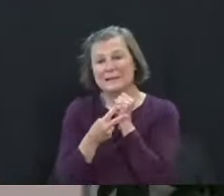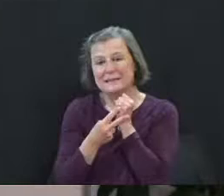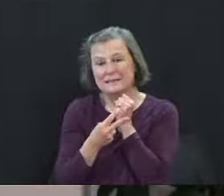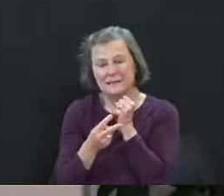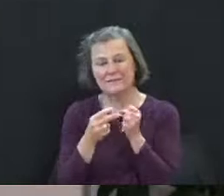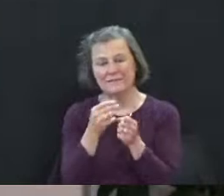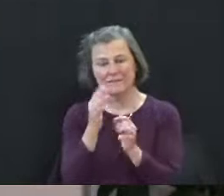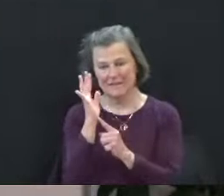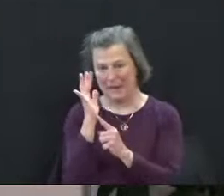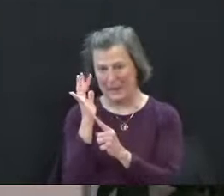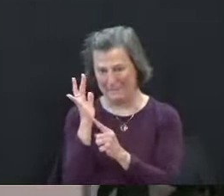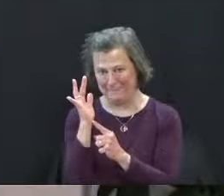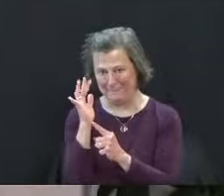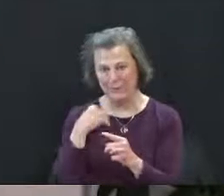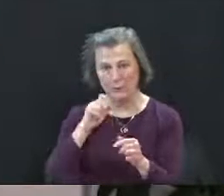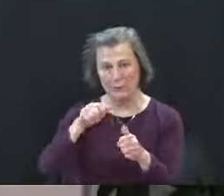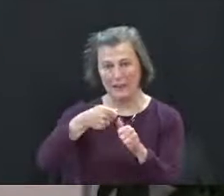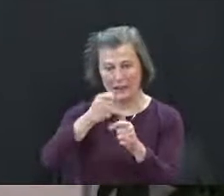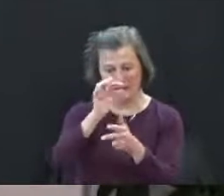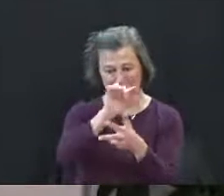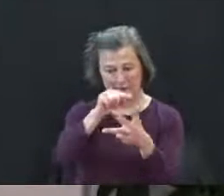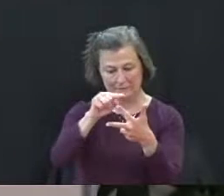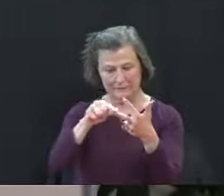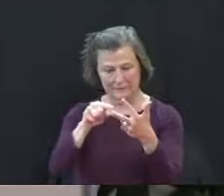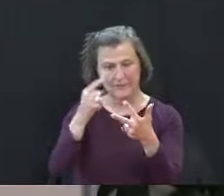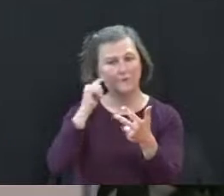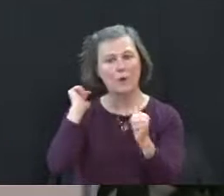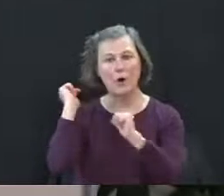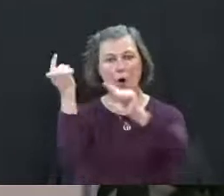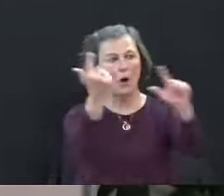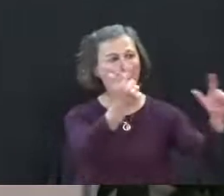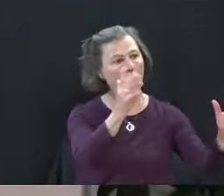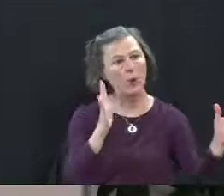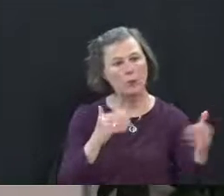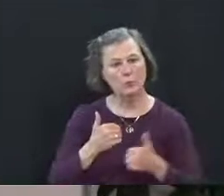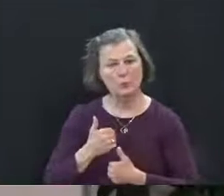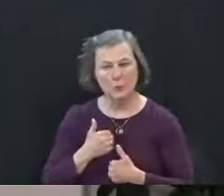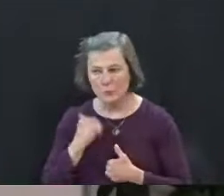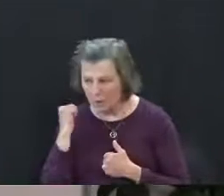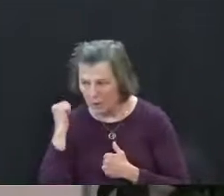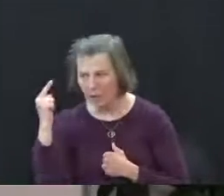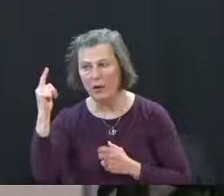We light these chalices for all souls, all people, everyone.